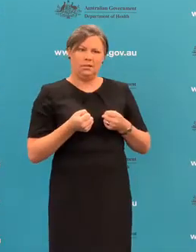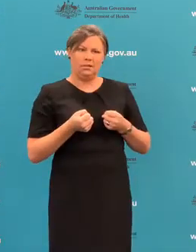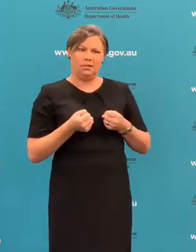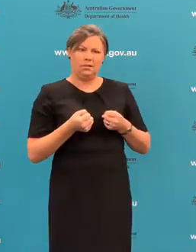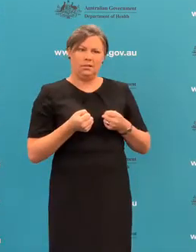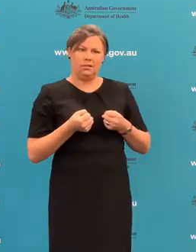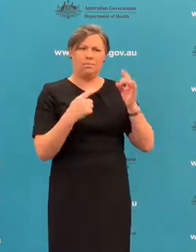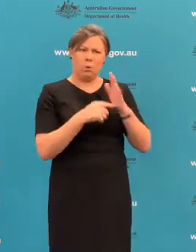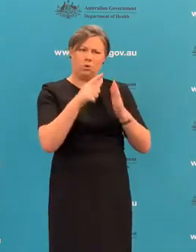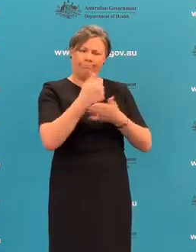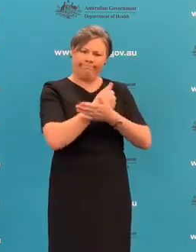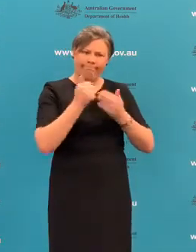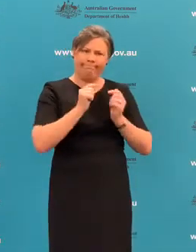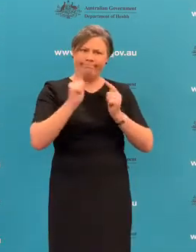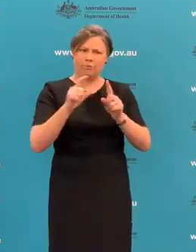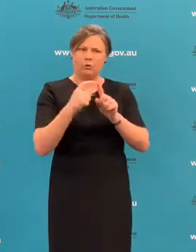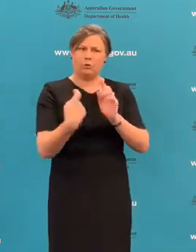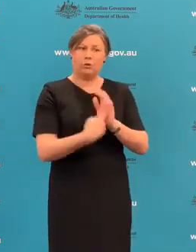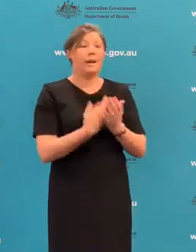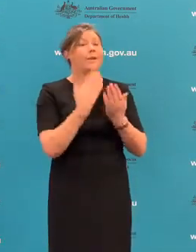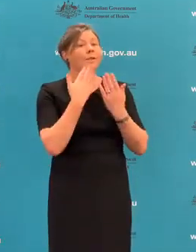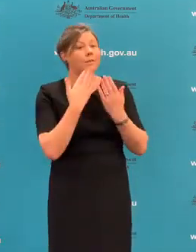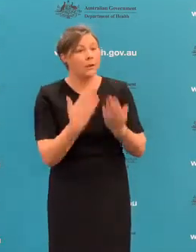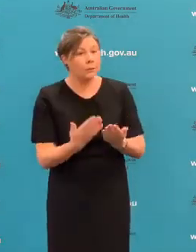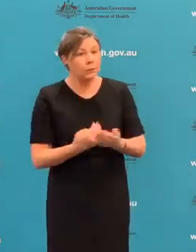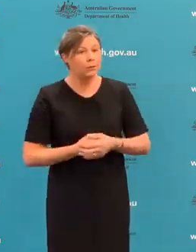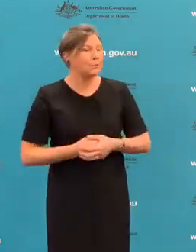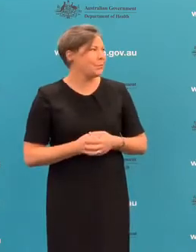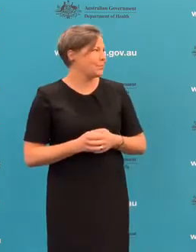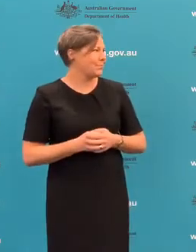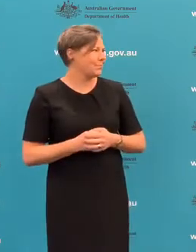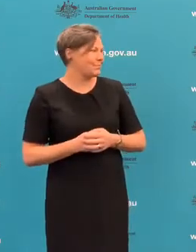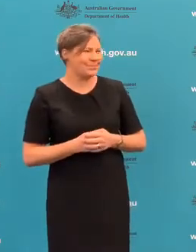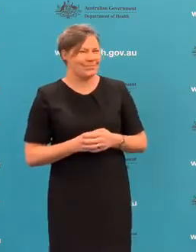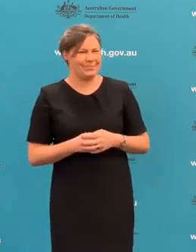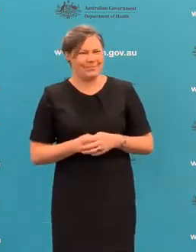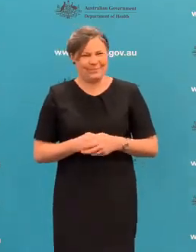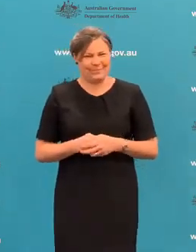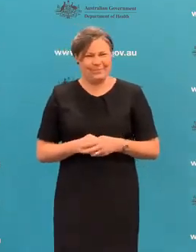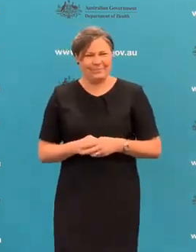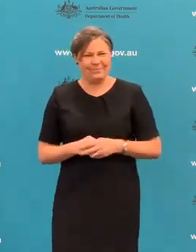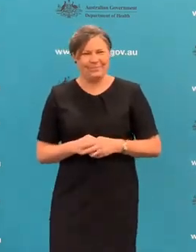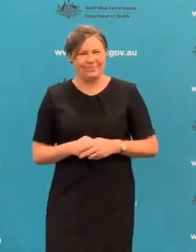of care. Thank you everybody and thank you to our interpreters. Thank you.